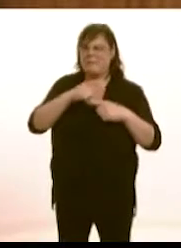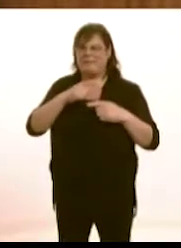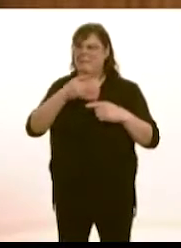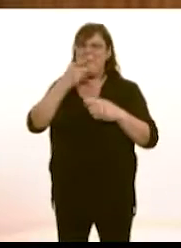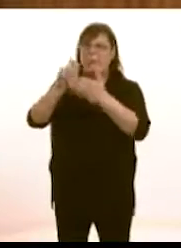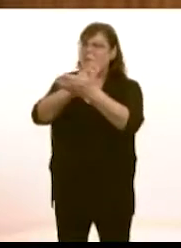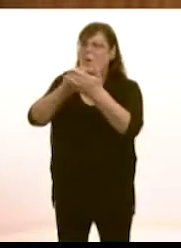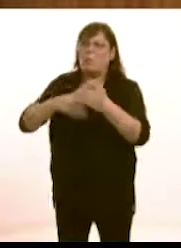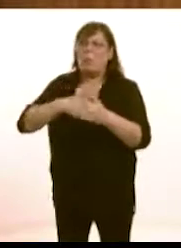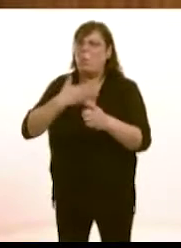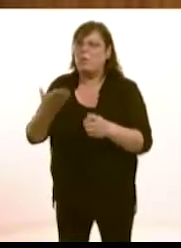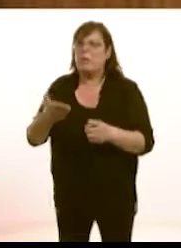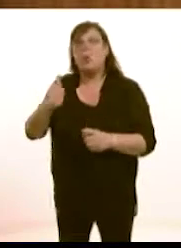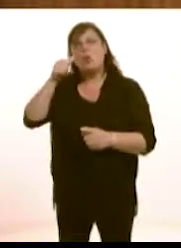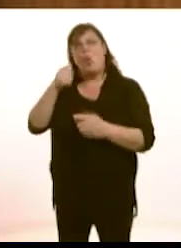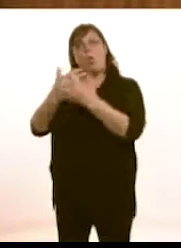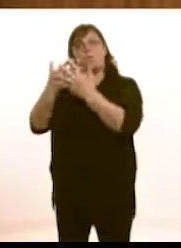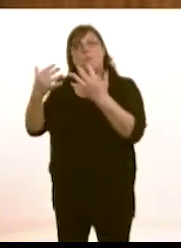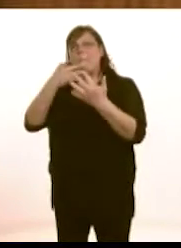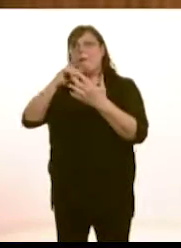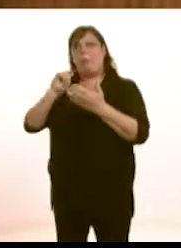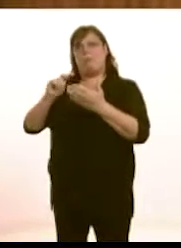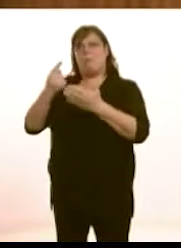We know that in Scotland the turnout was high in the independence referendum.